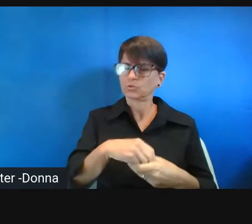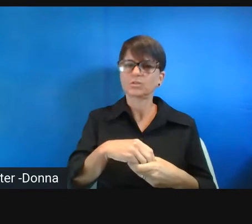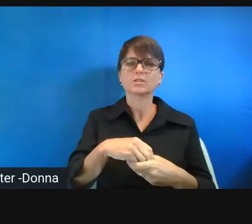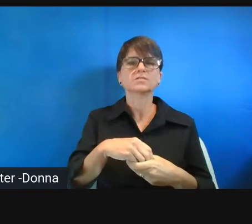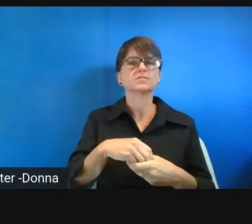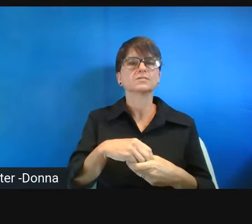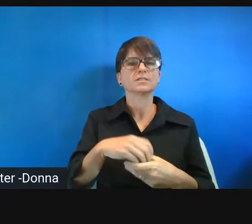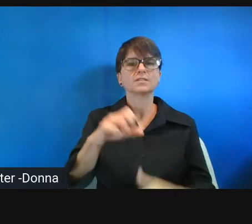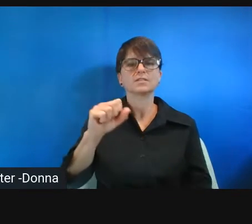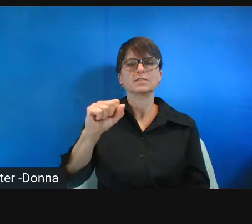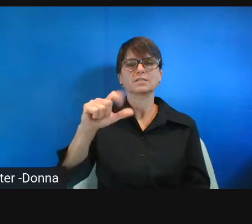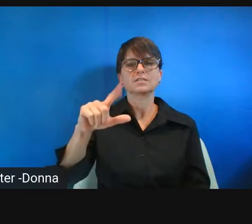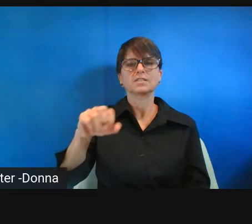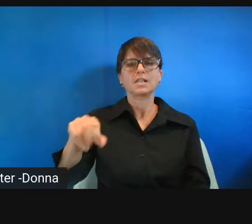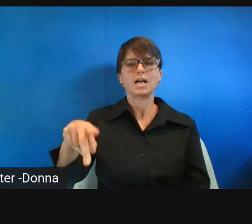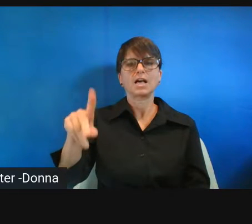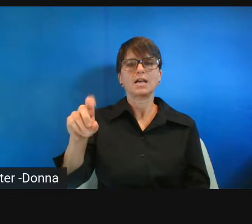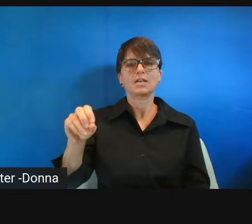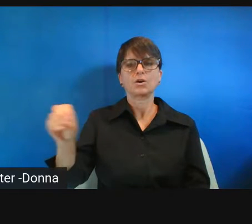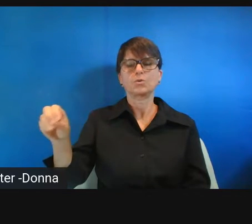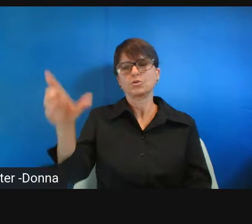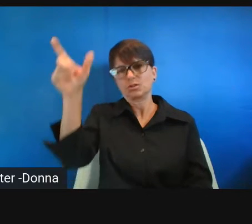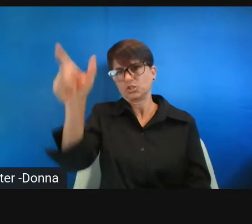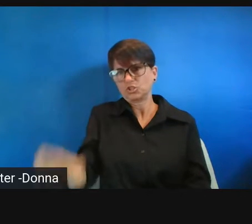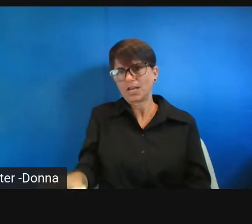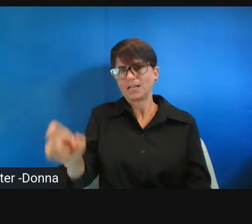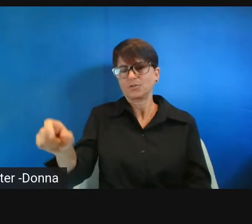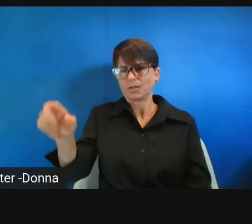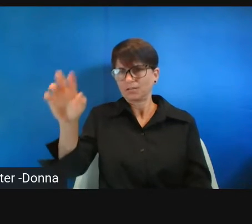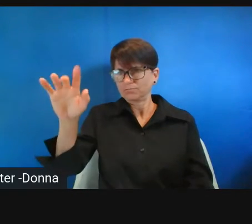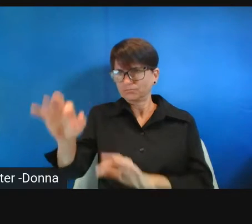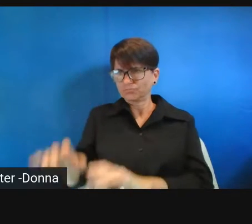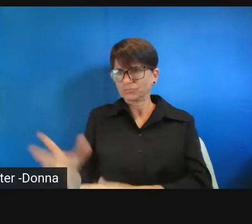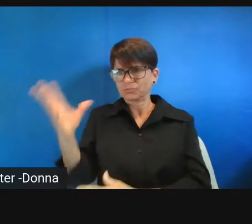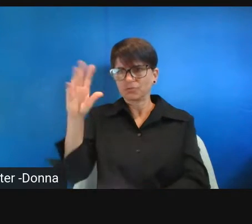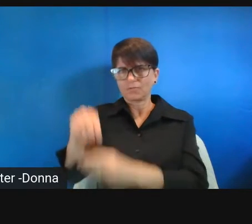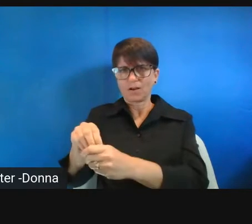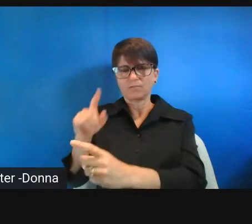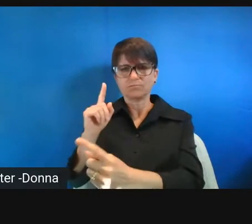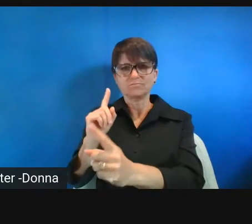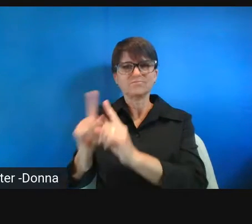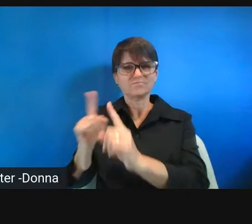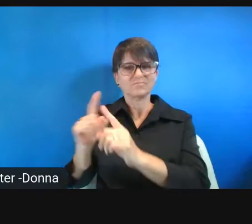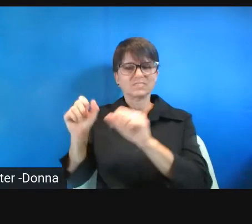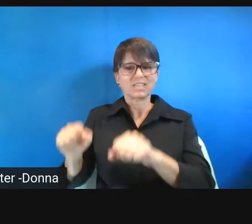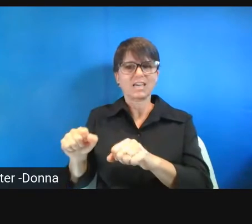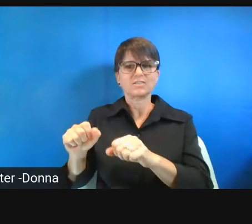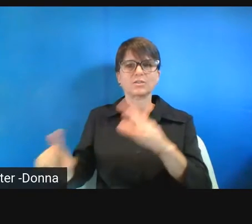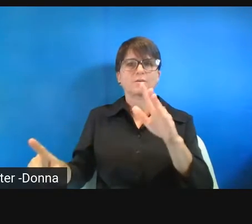That's the chat section just to the side or below the video you're watching now. You can post your questions in the Q&A section